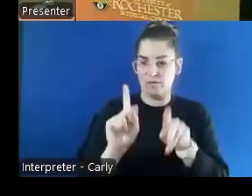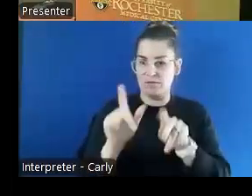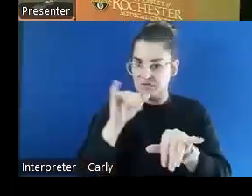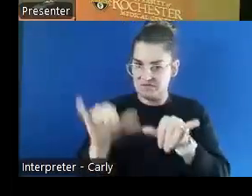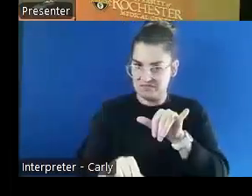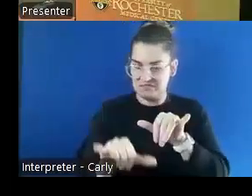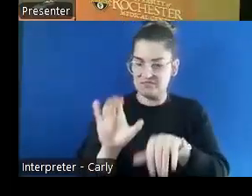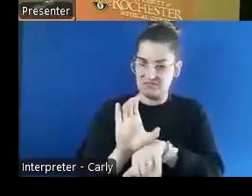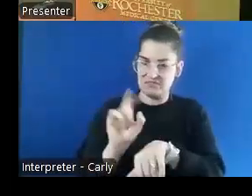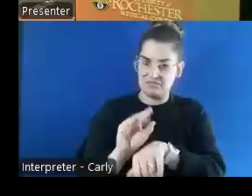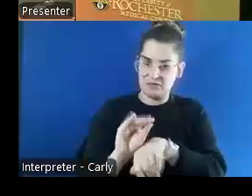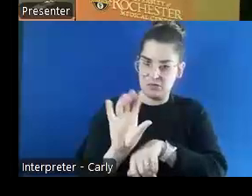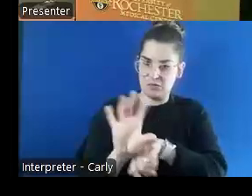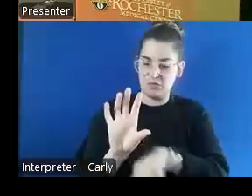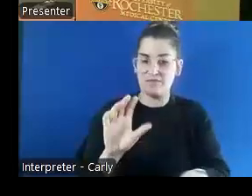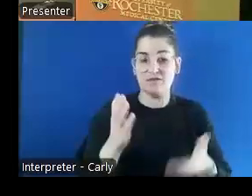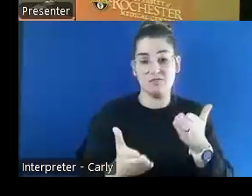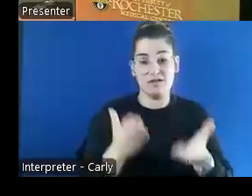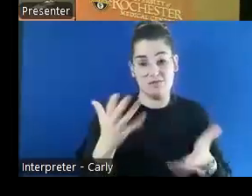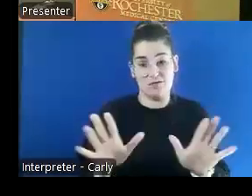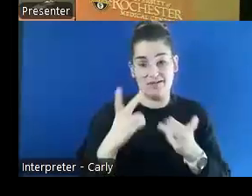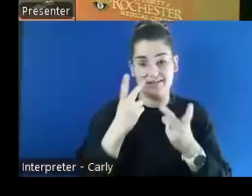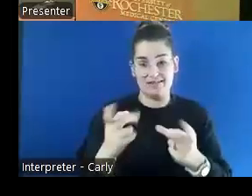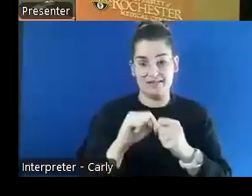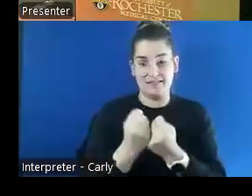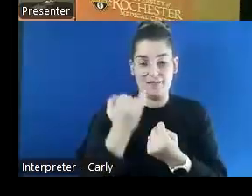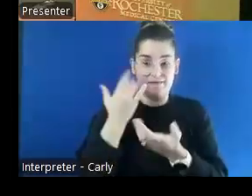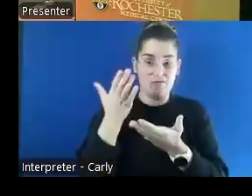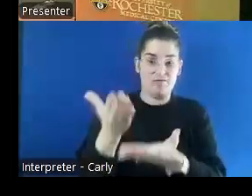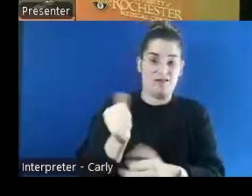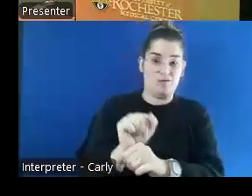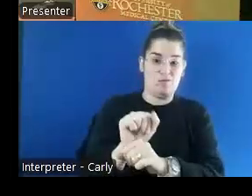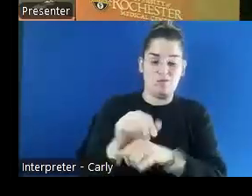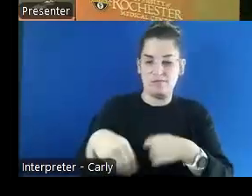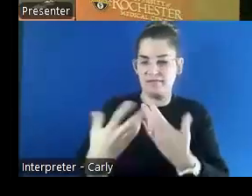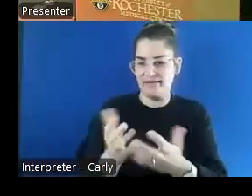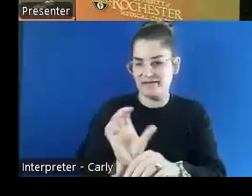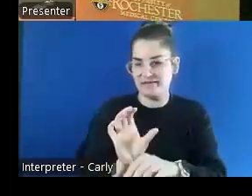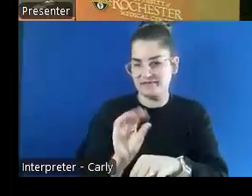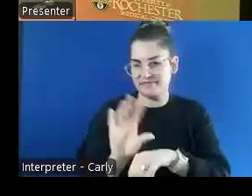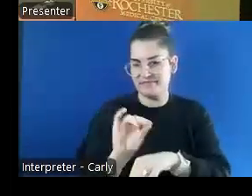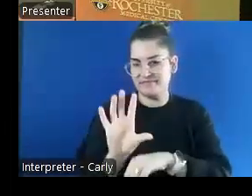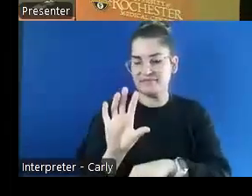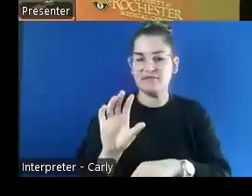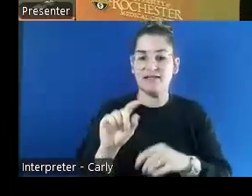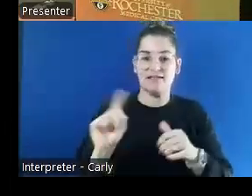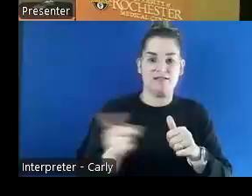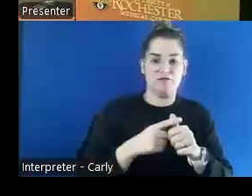Psychiatry has probably met our AP team who do consultations for medical needs and initial h&ps